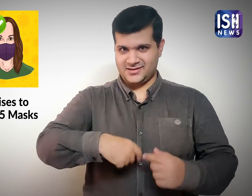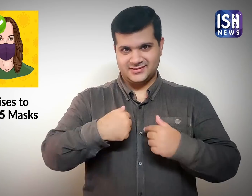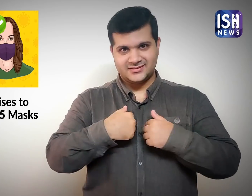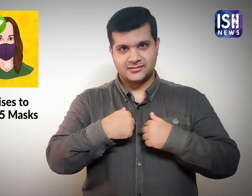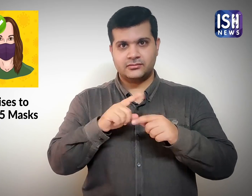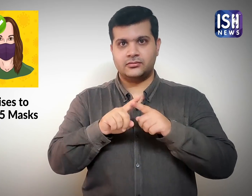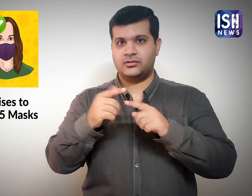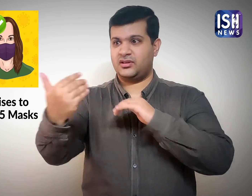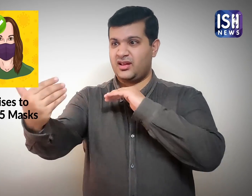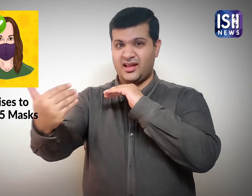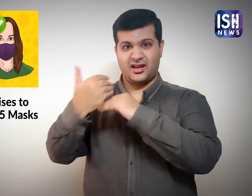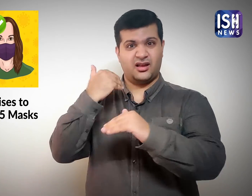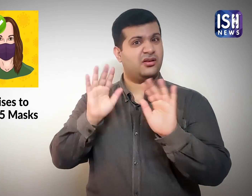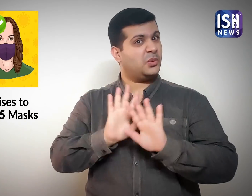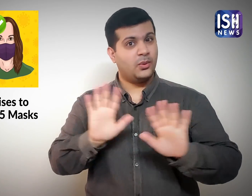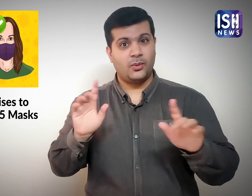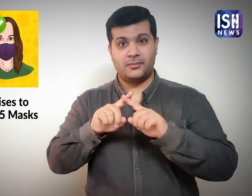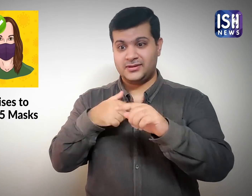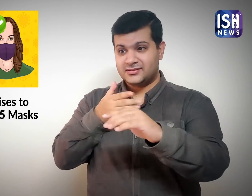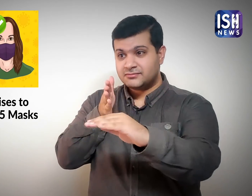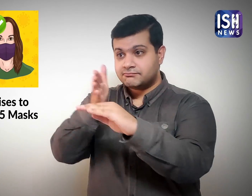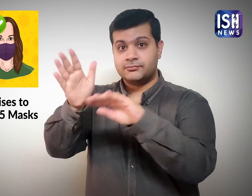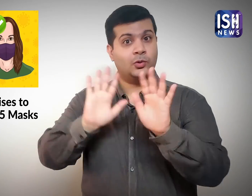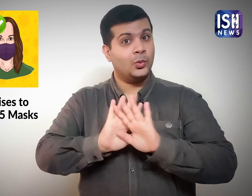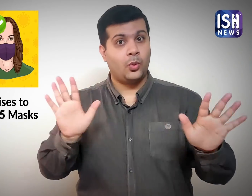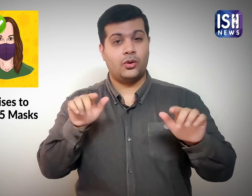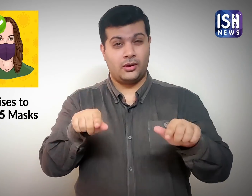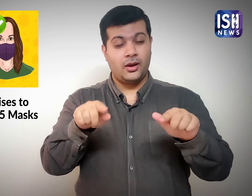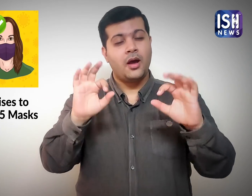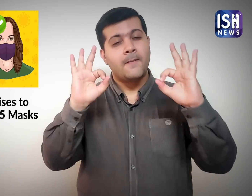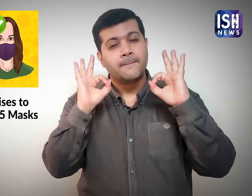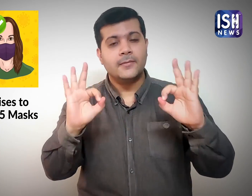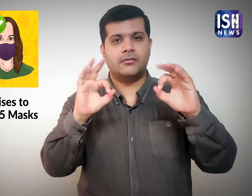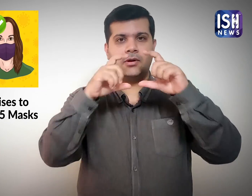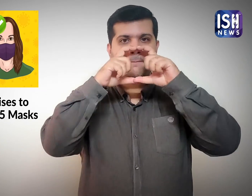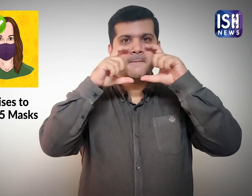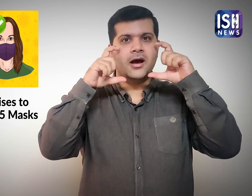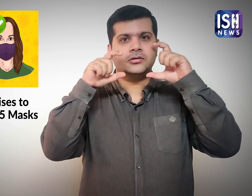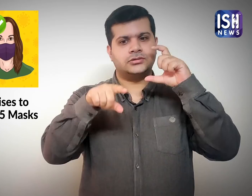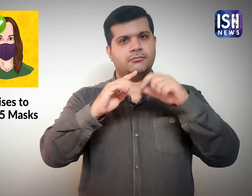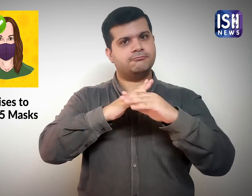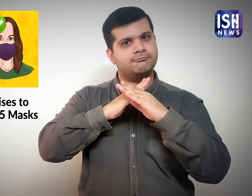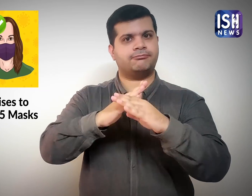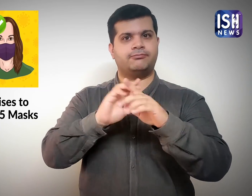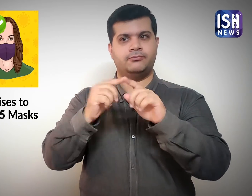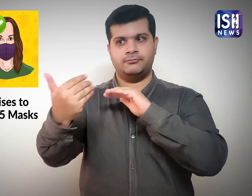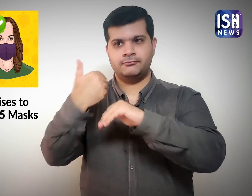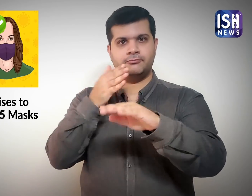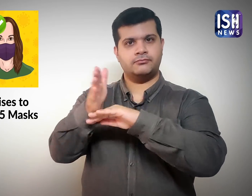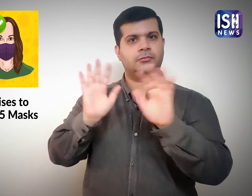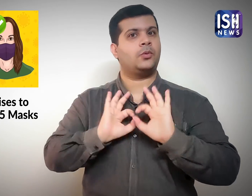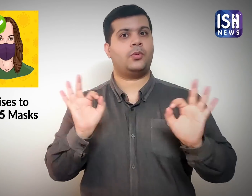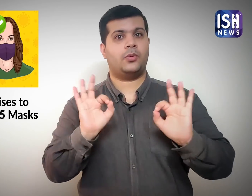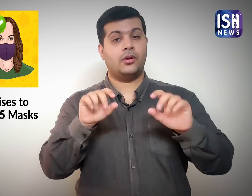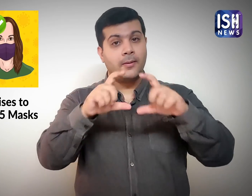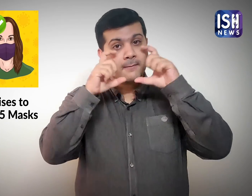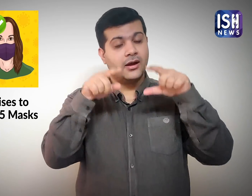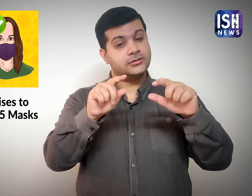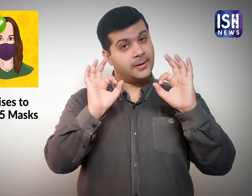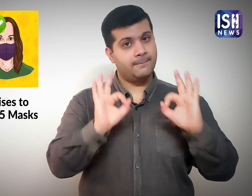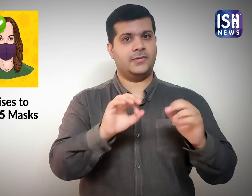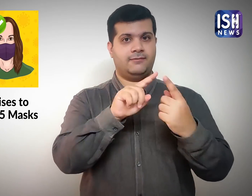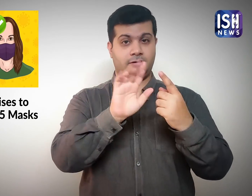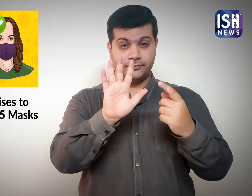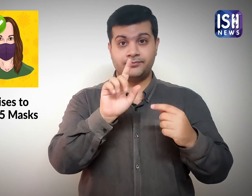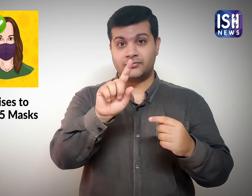A perfect face mask should prevent you from catching a respiratory illness and should also protect others.